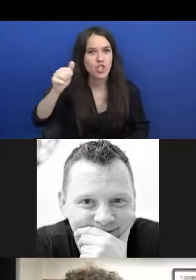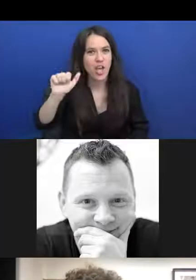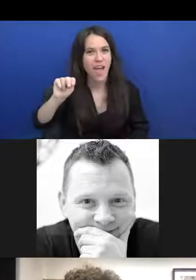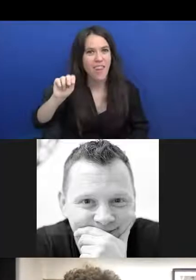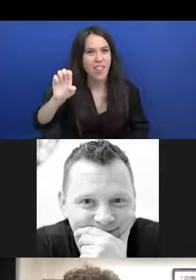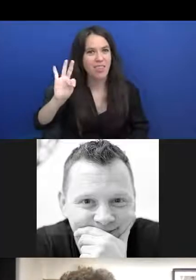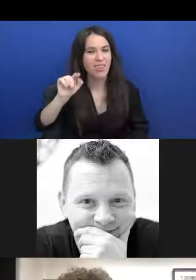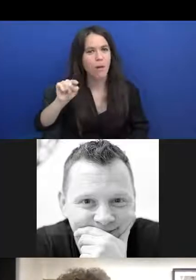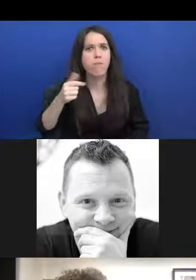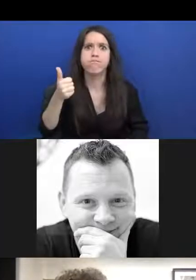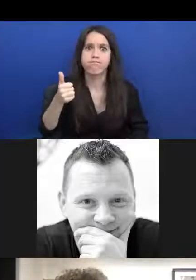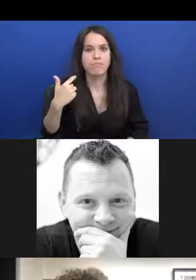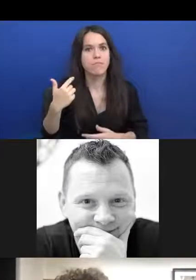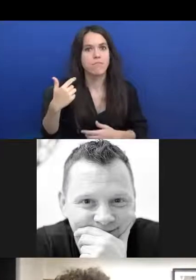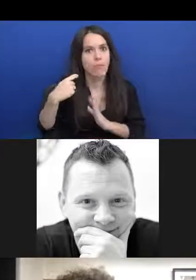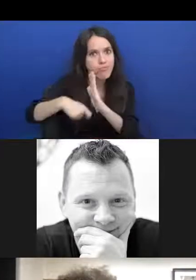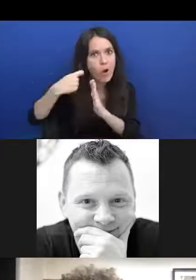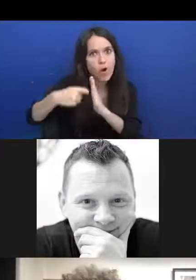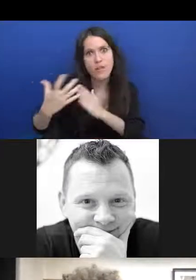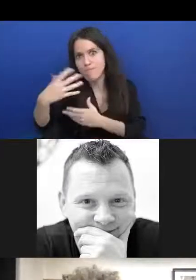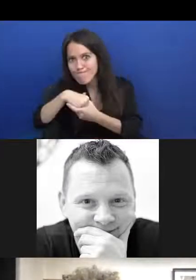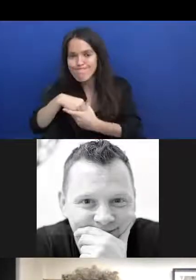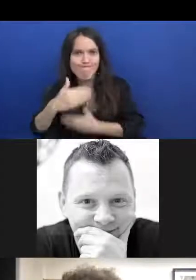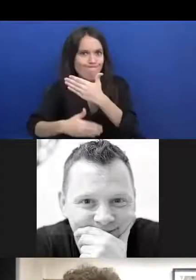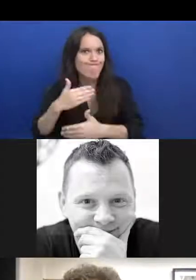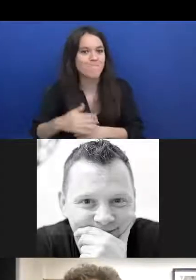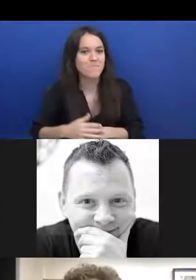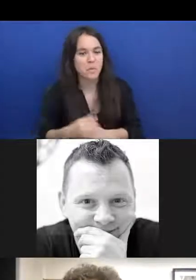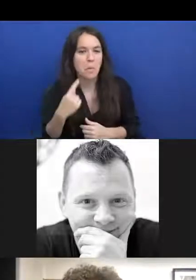and doing a lot of interviewing herself so we'll hear about her a bit more later on